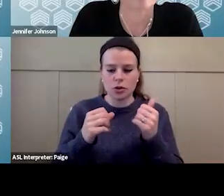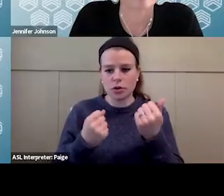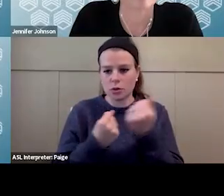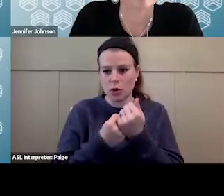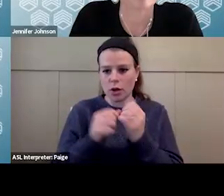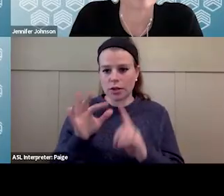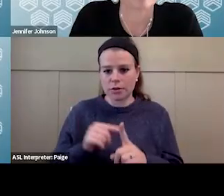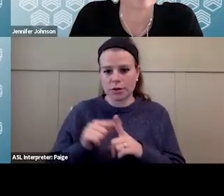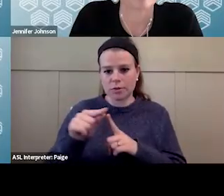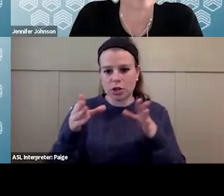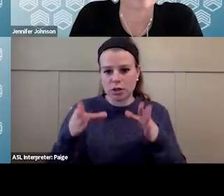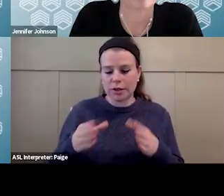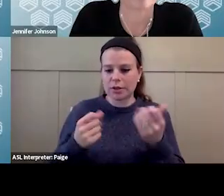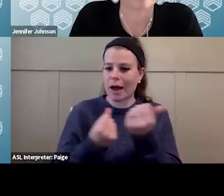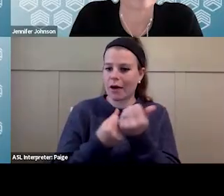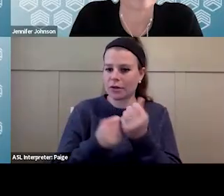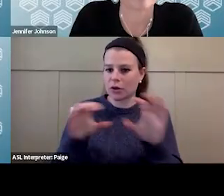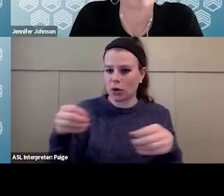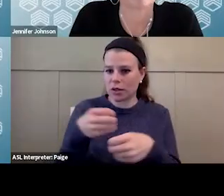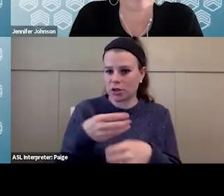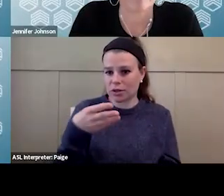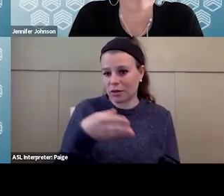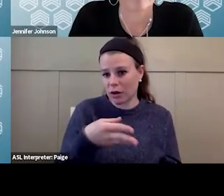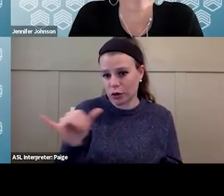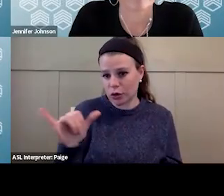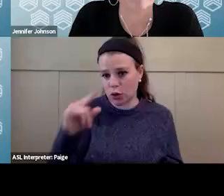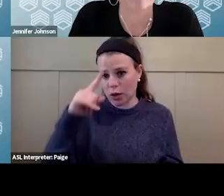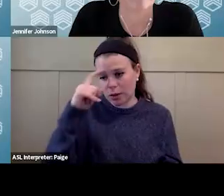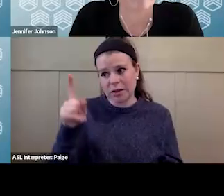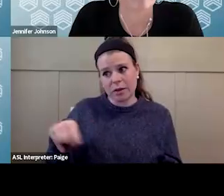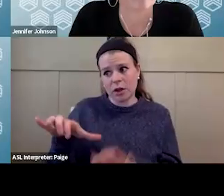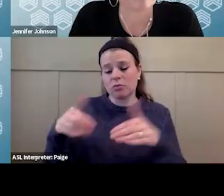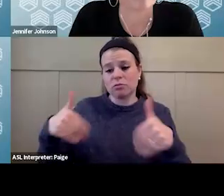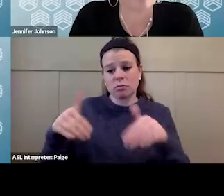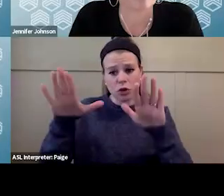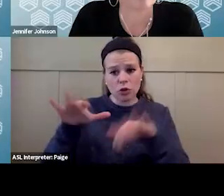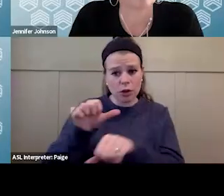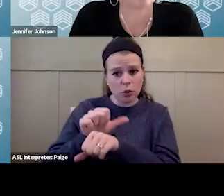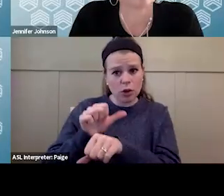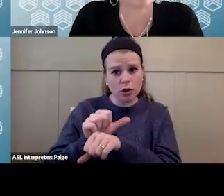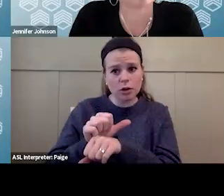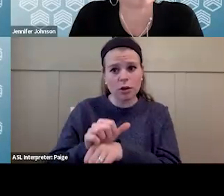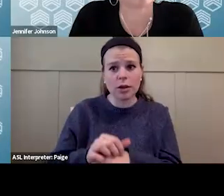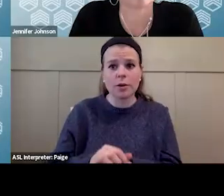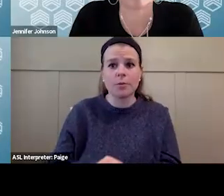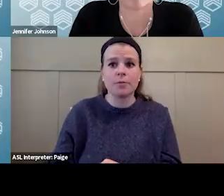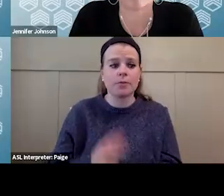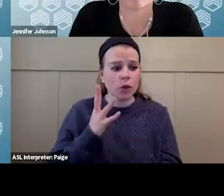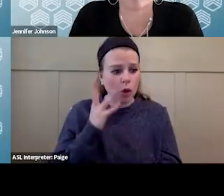or advocacy organizations there. Um, because they do a great job of going out to the legislature.